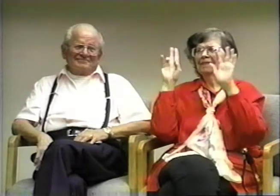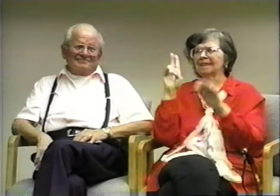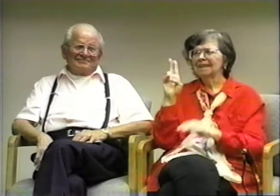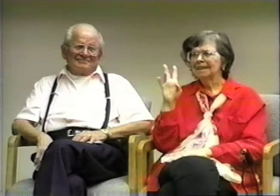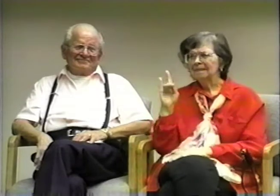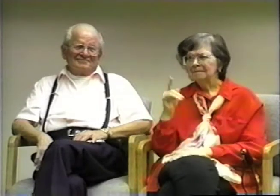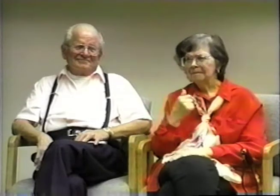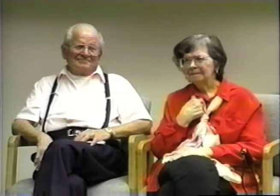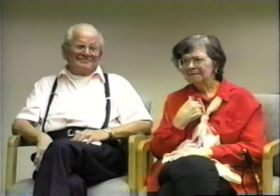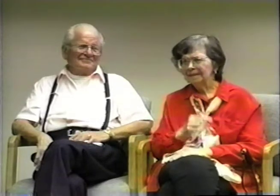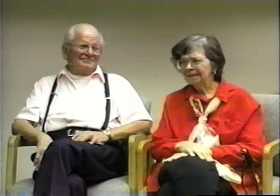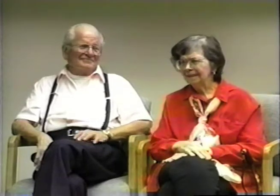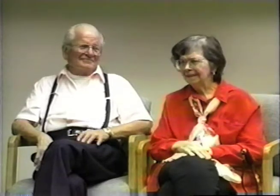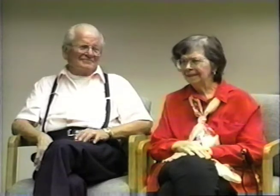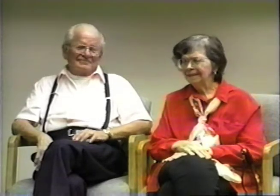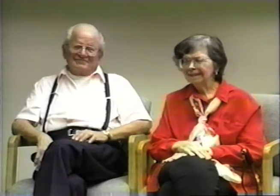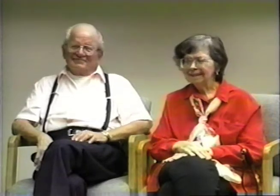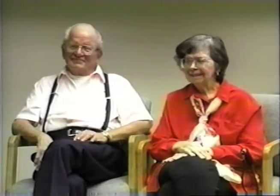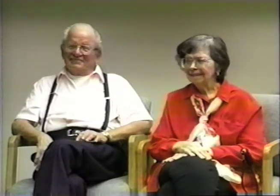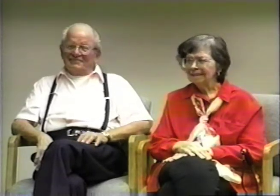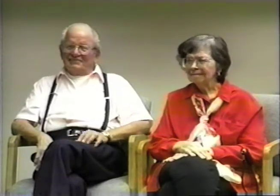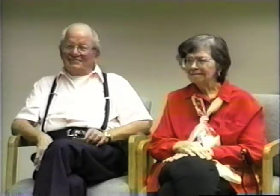so, I finally gave it up.